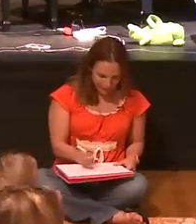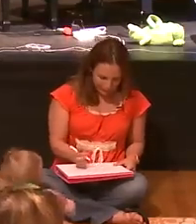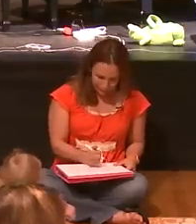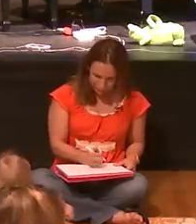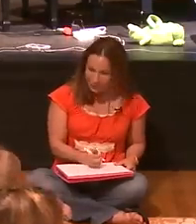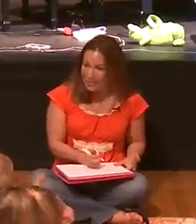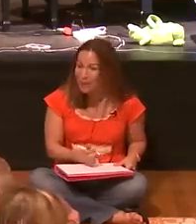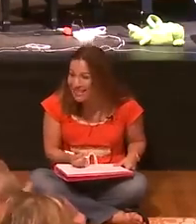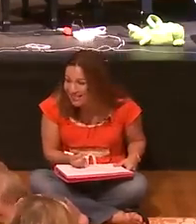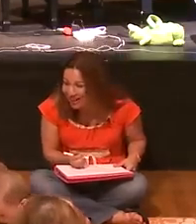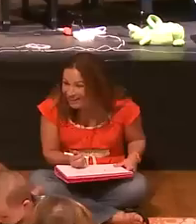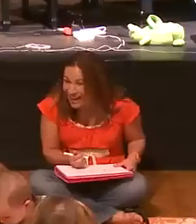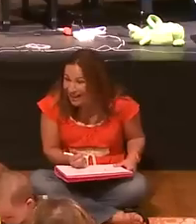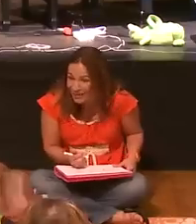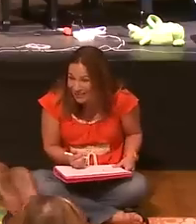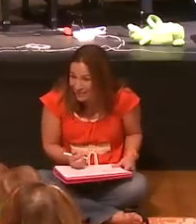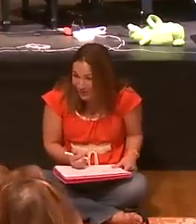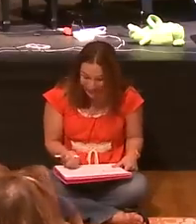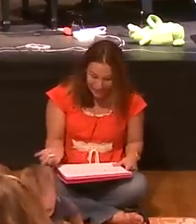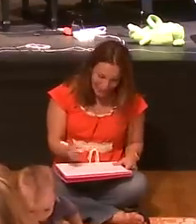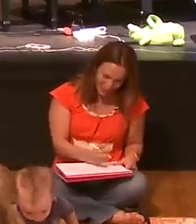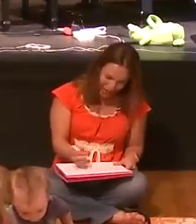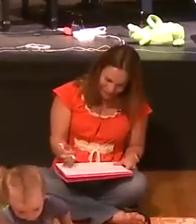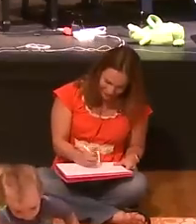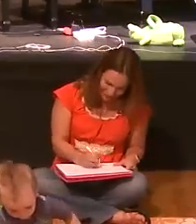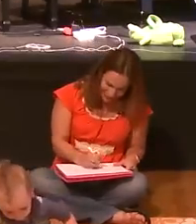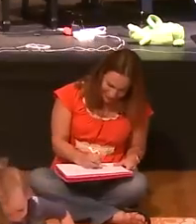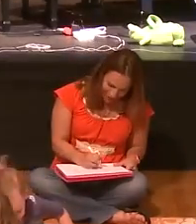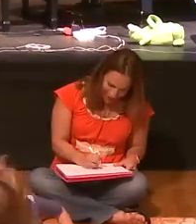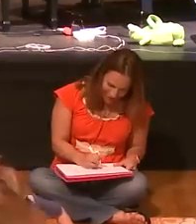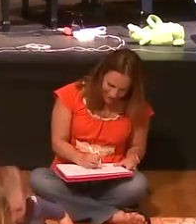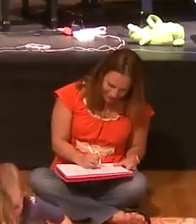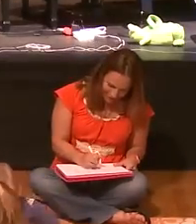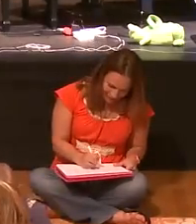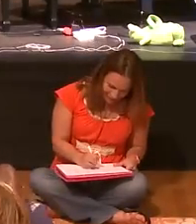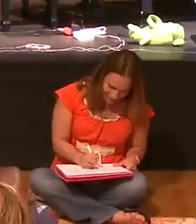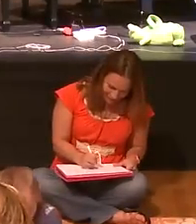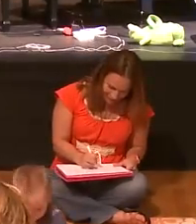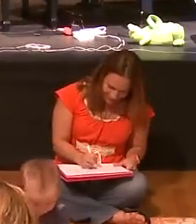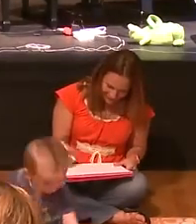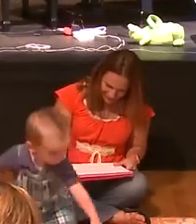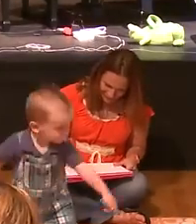Spencer, yes, I was just about to say you! Spencer and Derrick. Awesome.